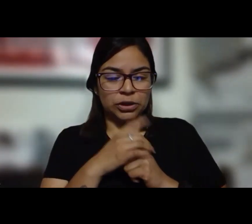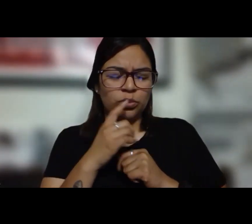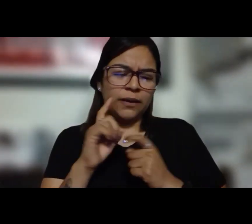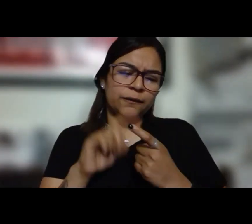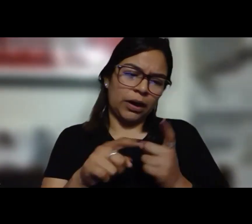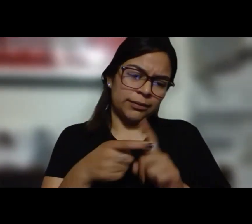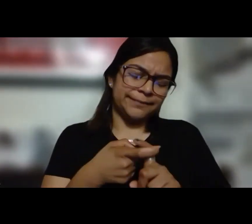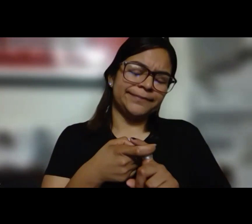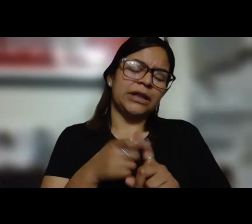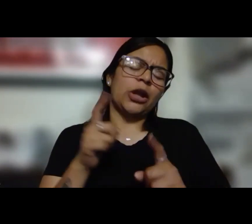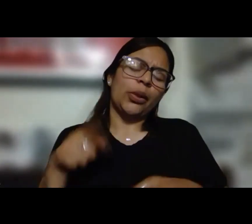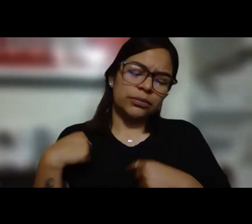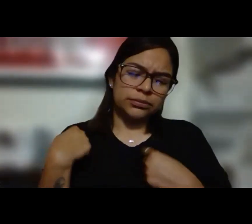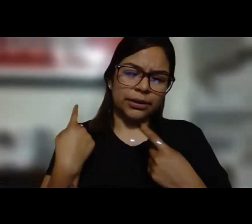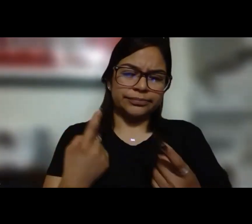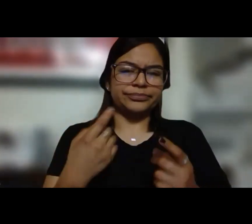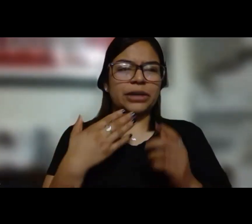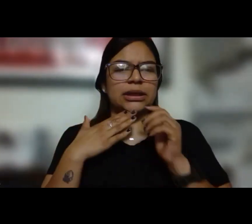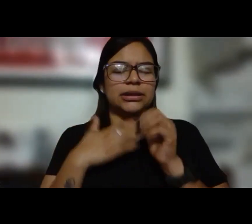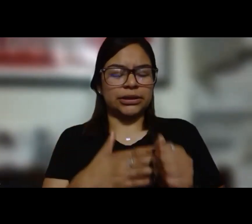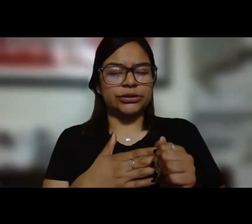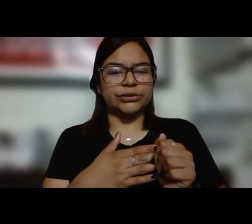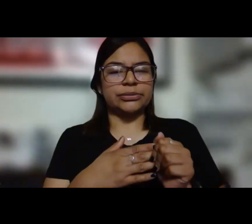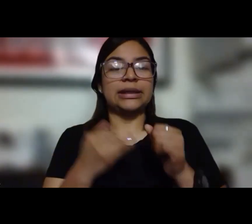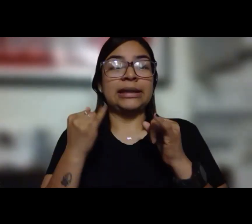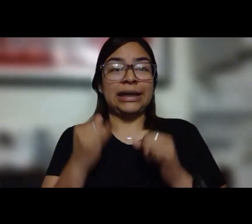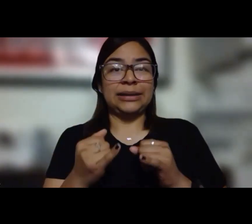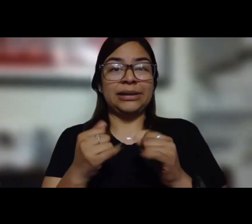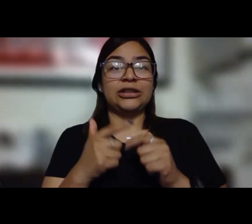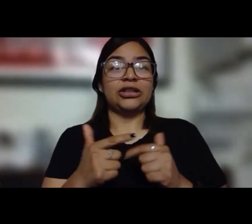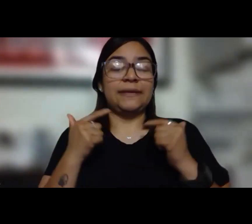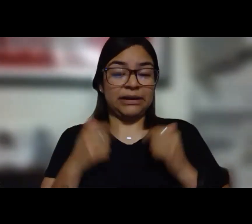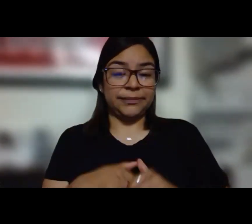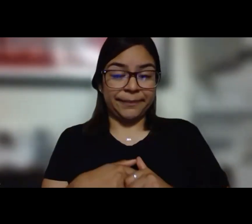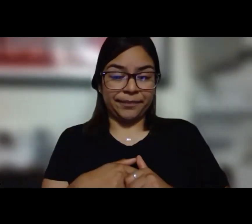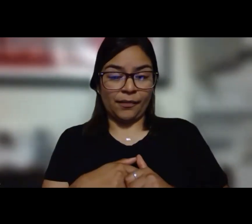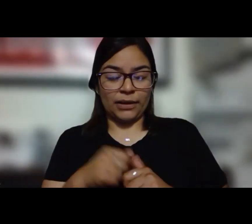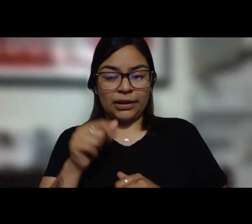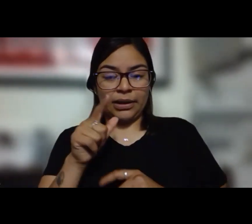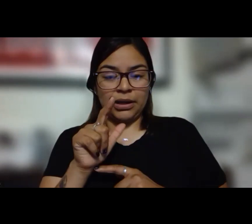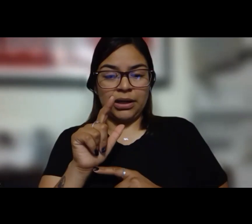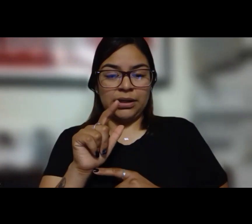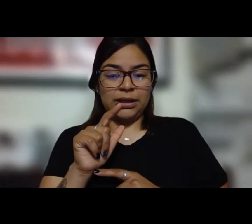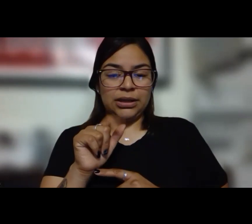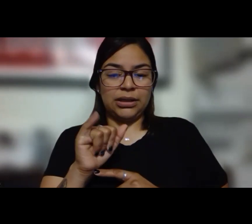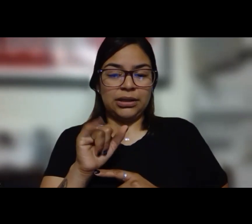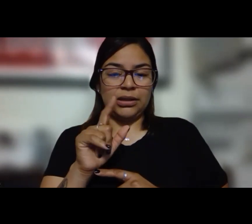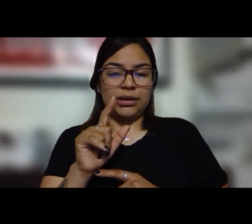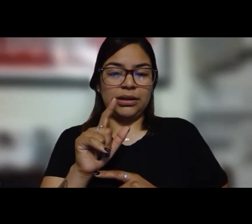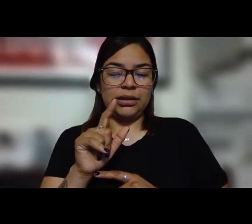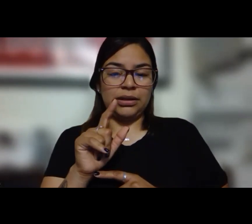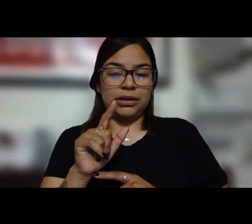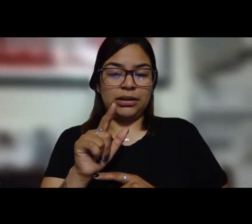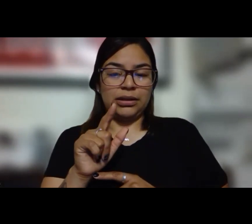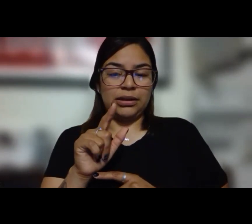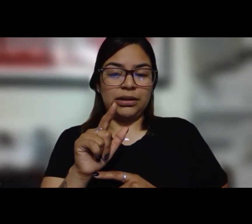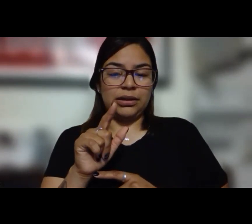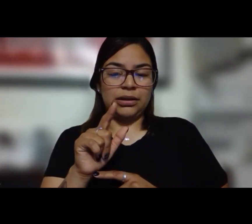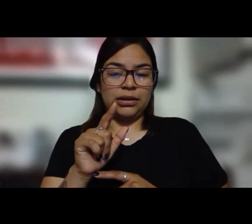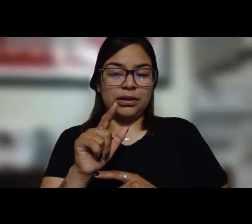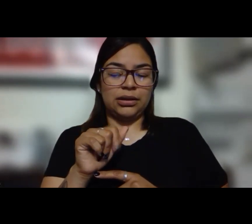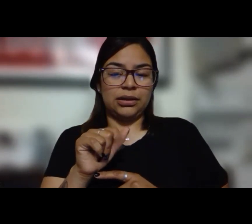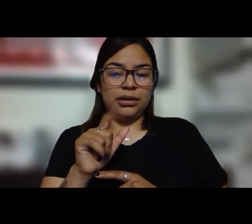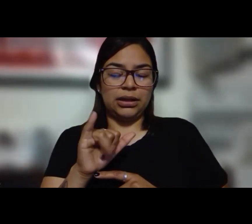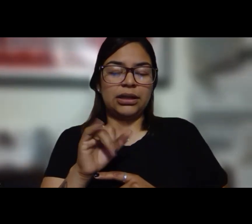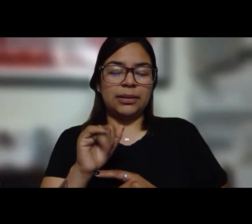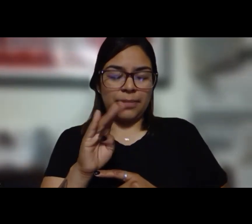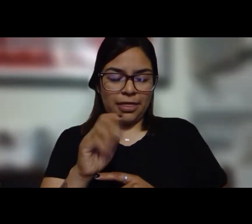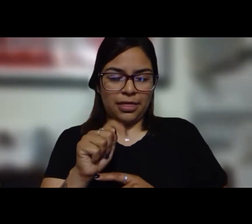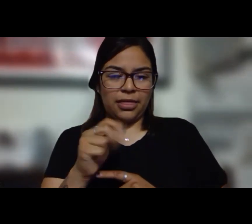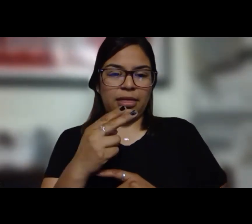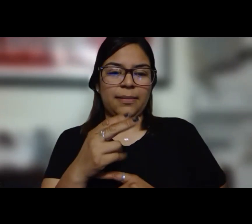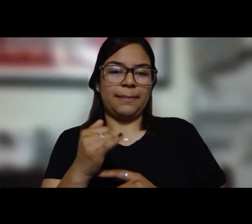a longtime leader in independent living uh lilth Naro uh passed away earlier this week um she was